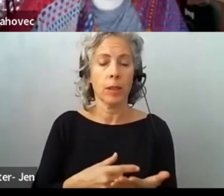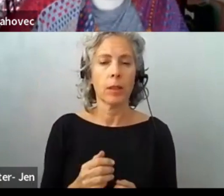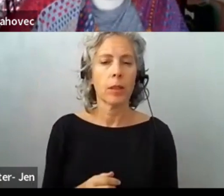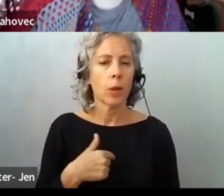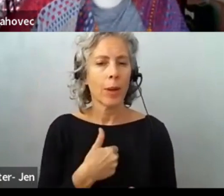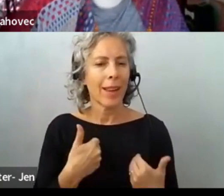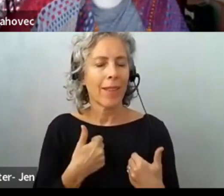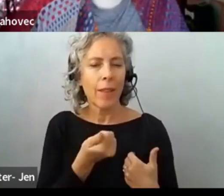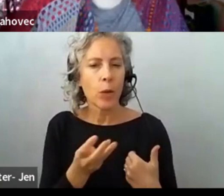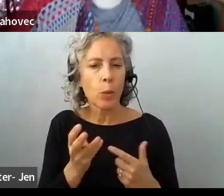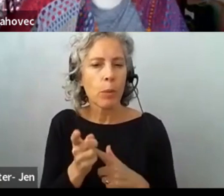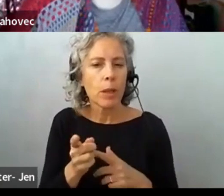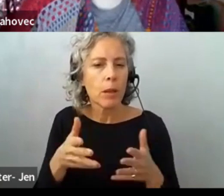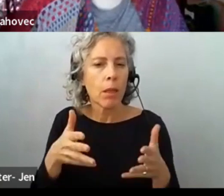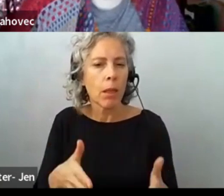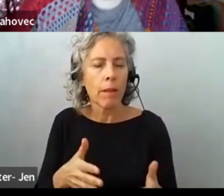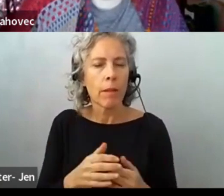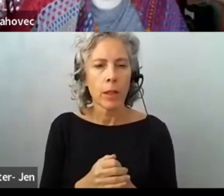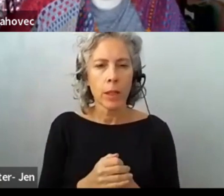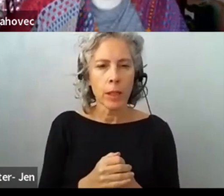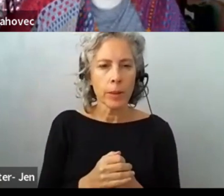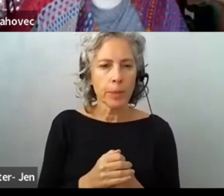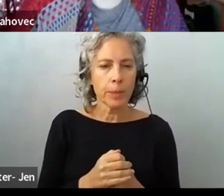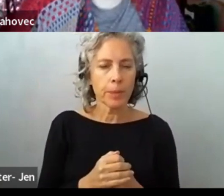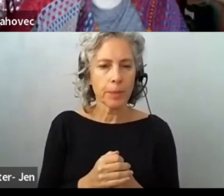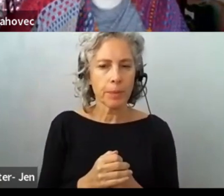few minutes to to put some questions that have come through